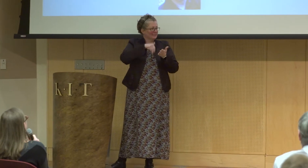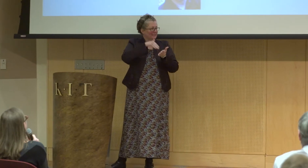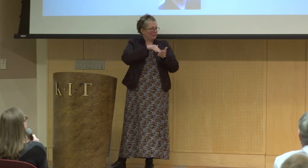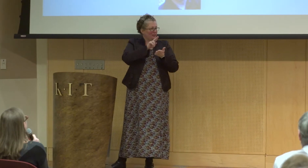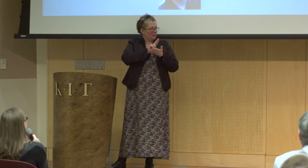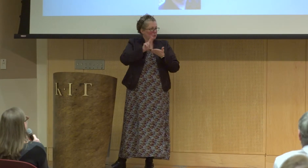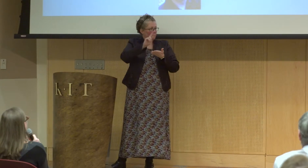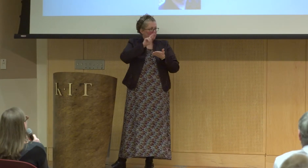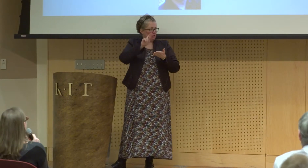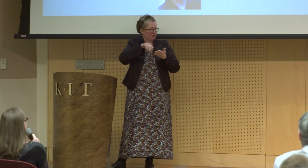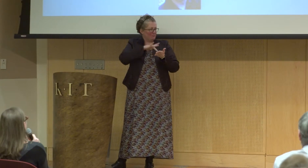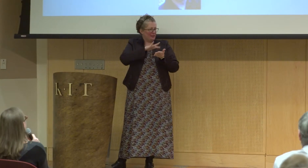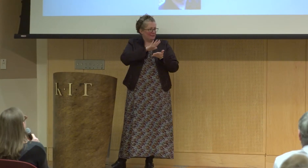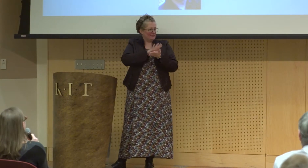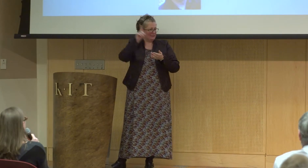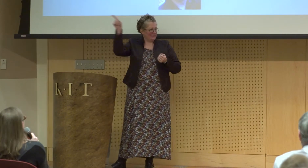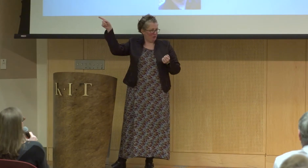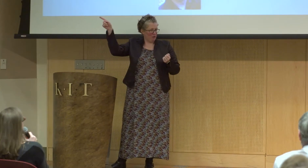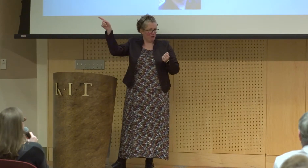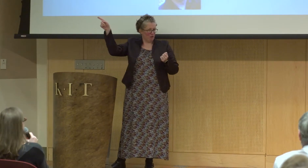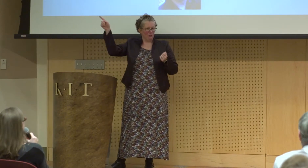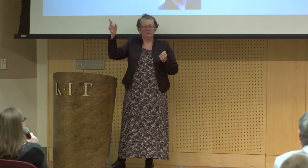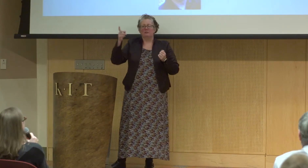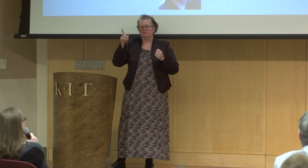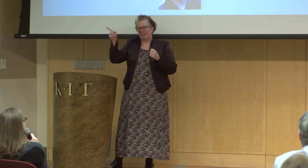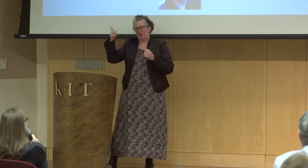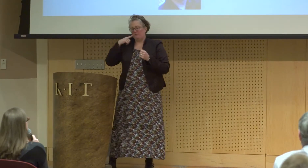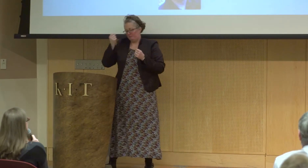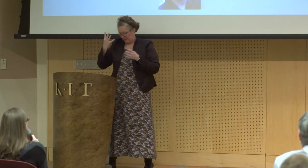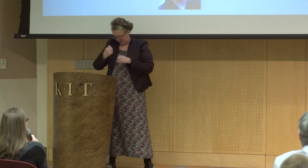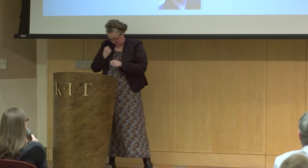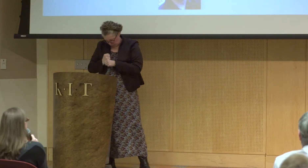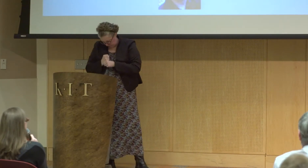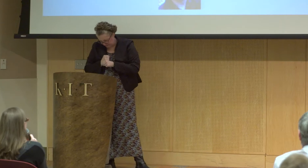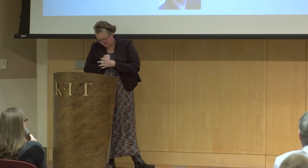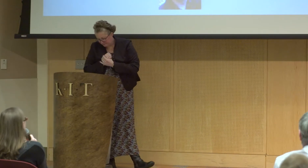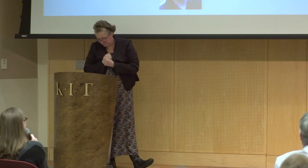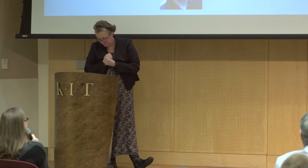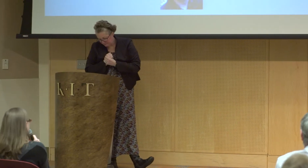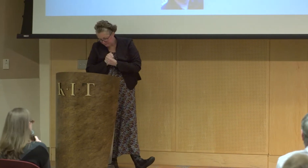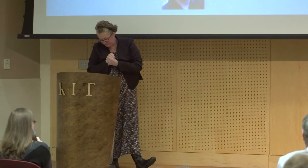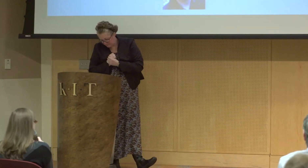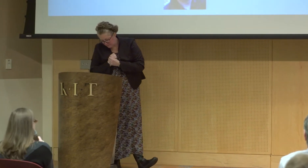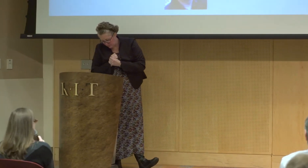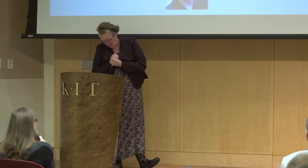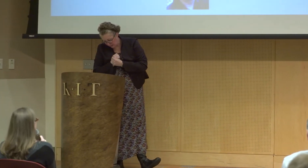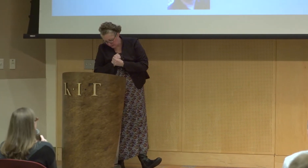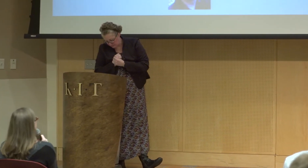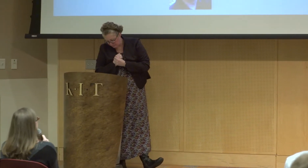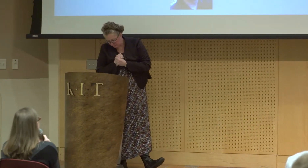He did work at the Deaf Wellness Center at the University of Rochester Medical Center for many years there.